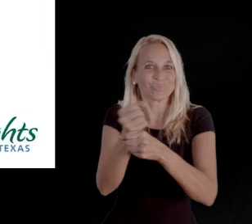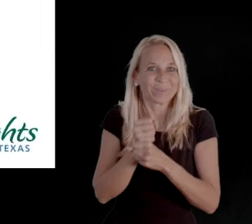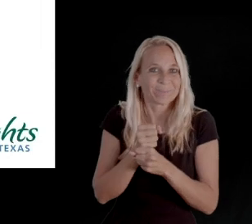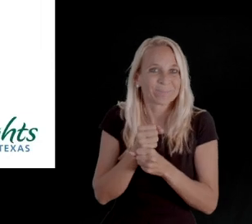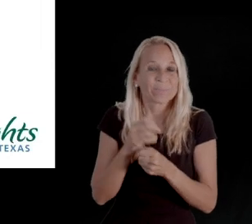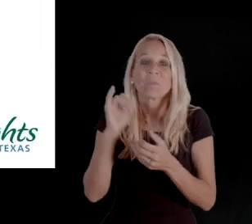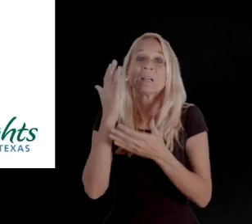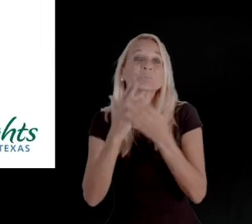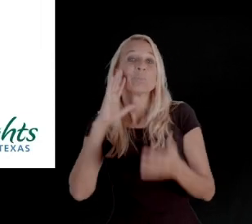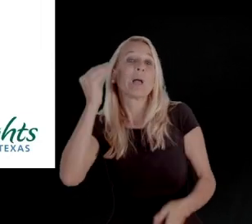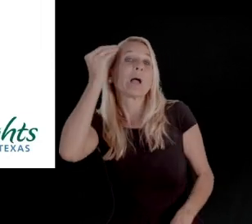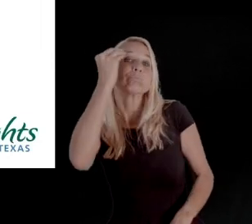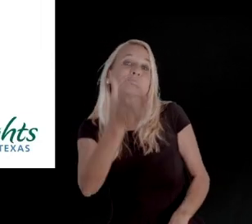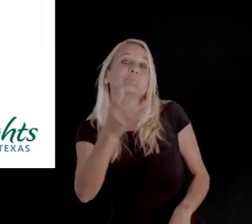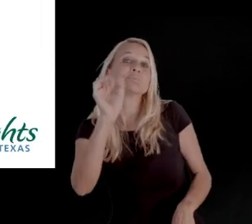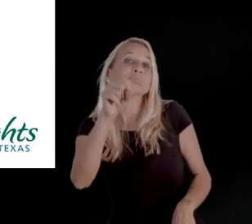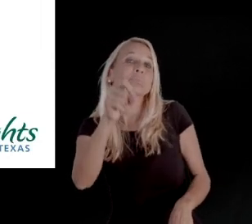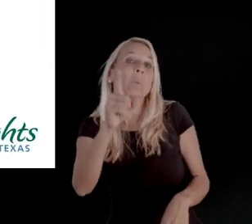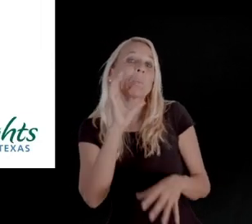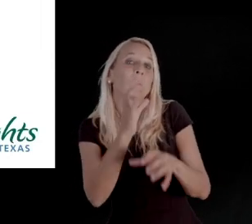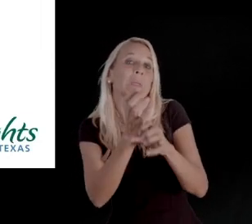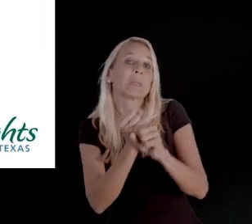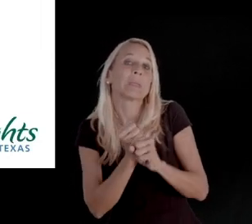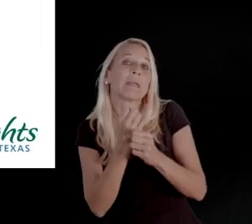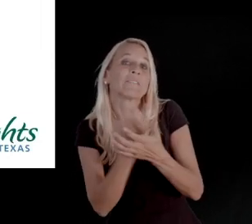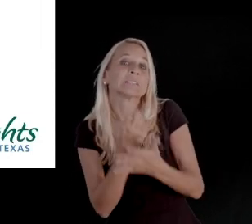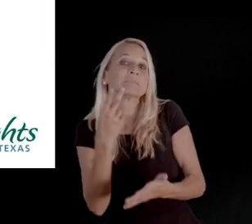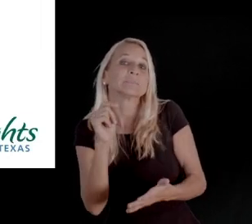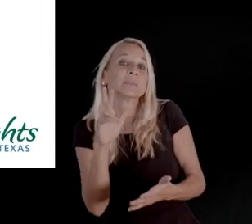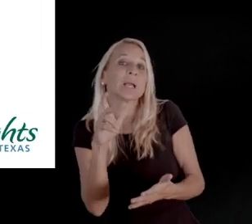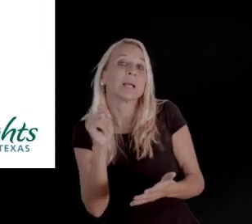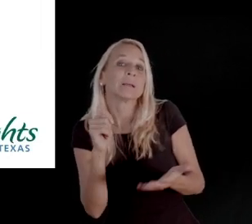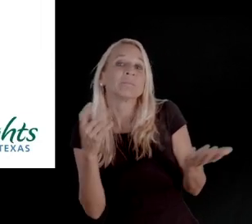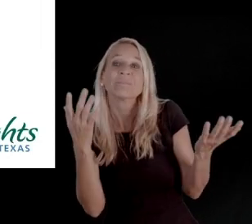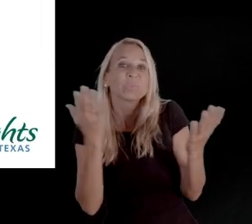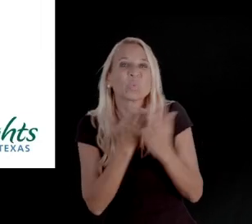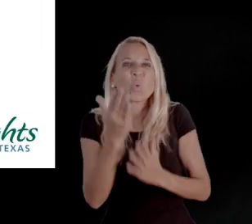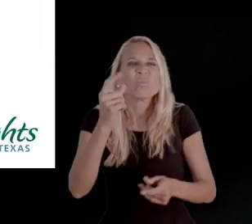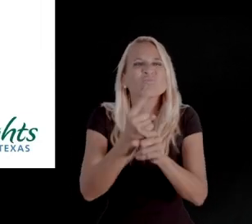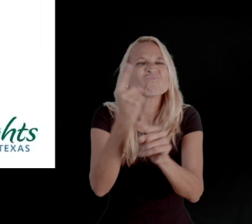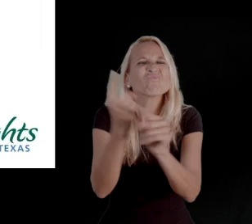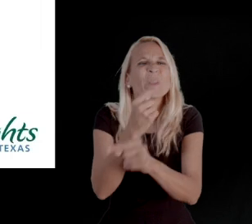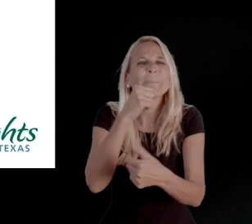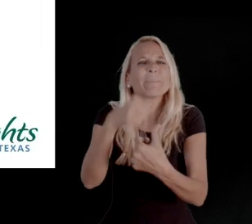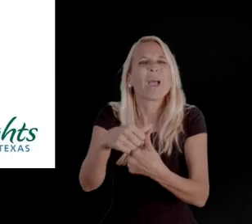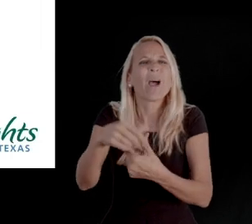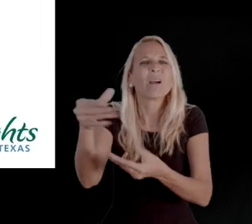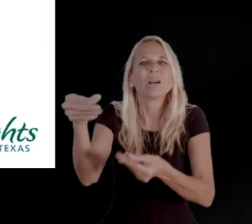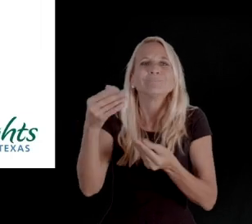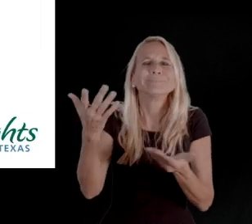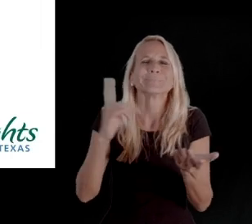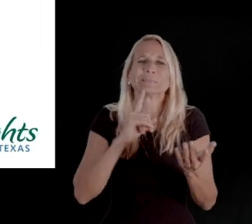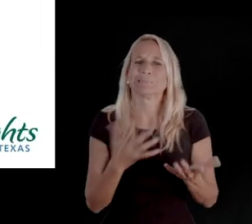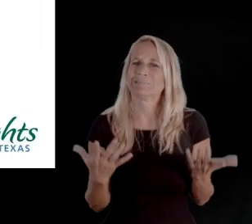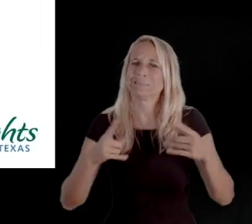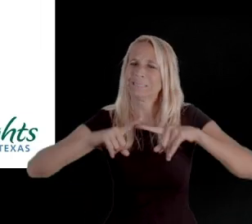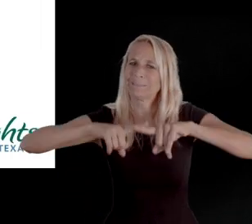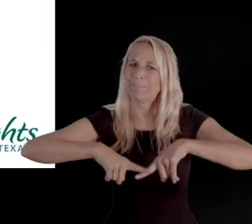Others will just notify you like, you're going to receive the evidence packet, and you might get it by regular mail. So kind of just depends,